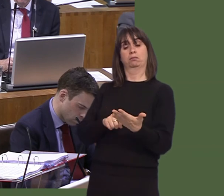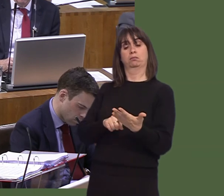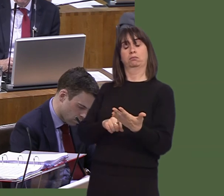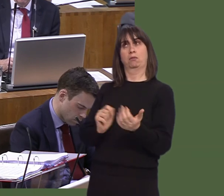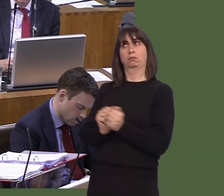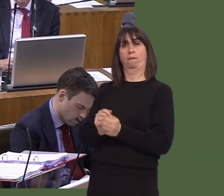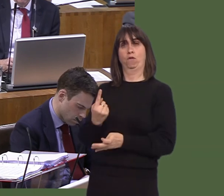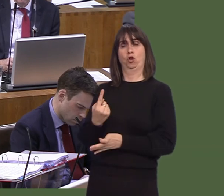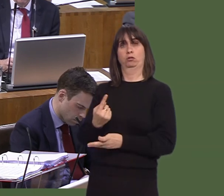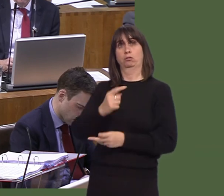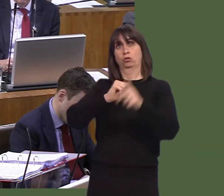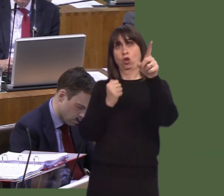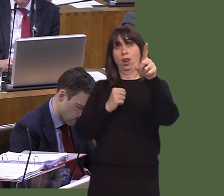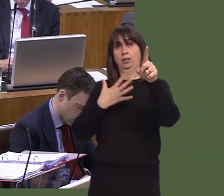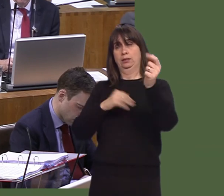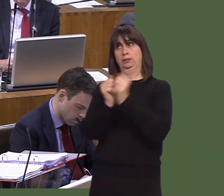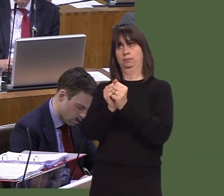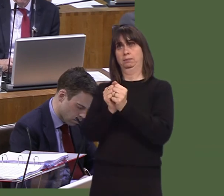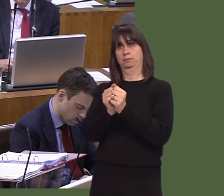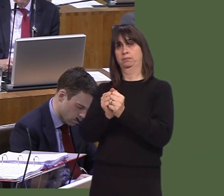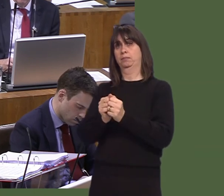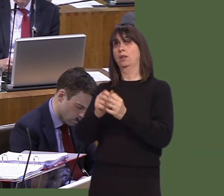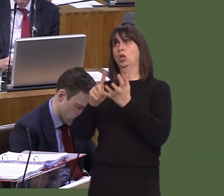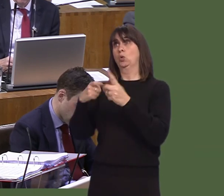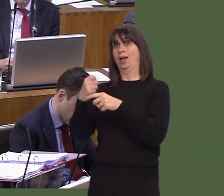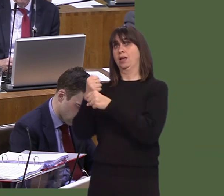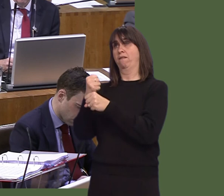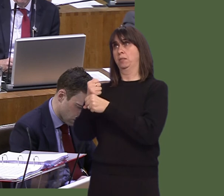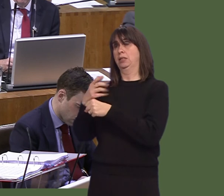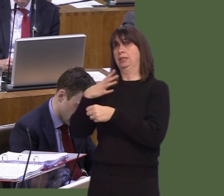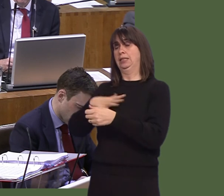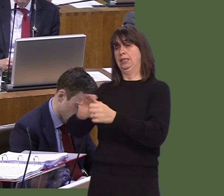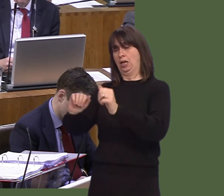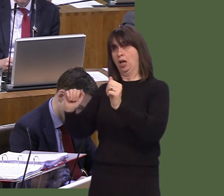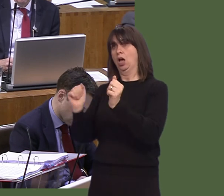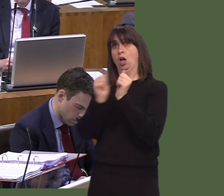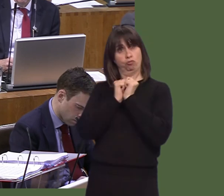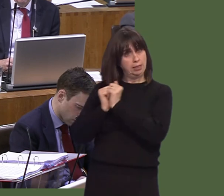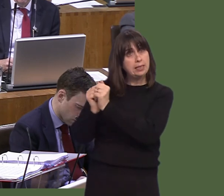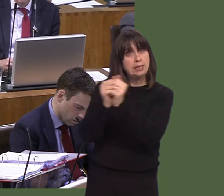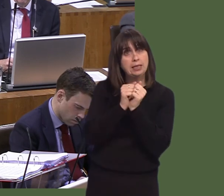Compare that to now where we have over 150 schools and colleges in Wales that will be